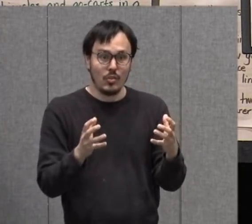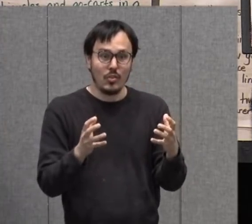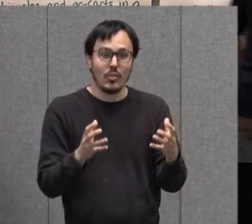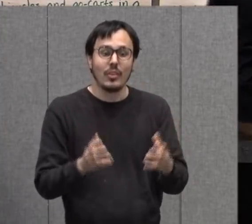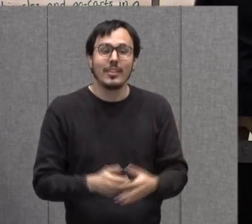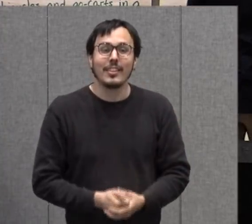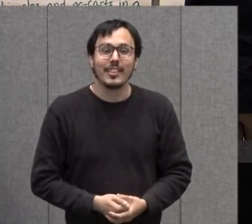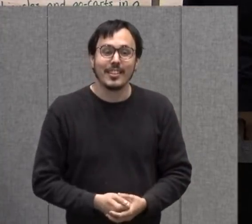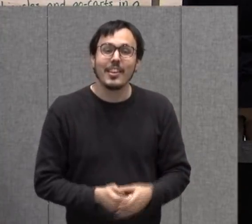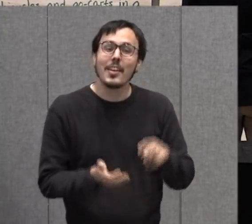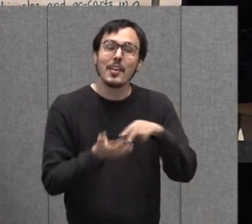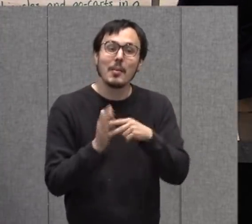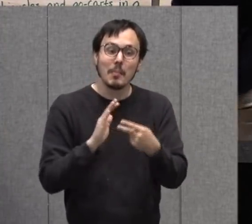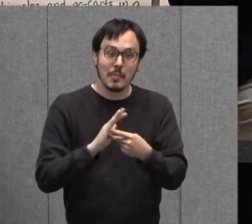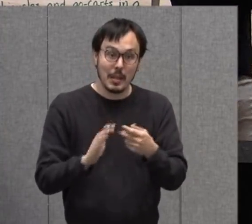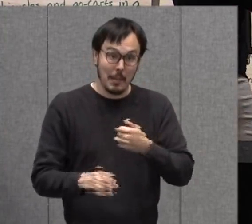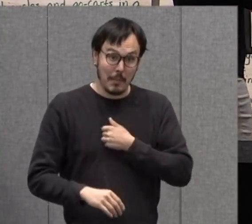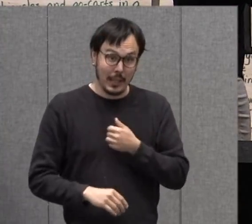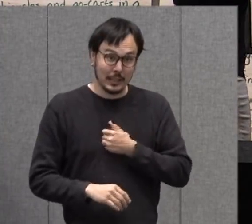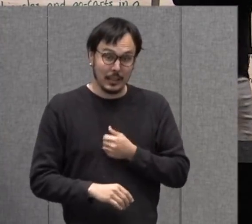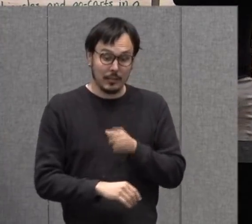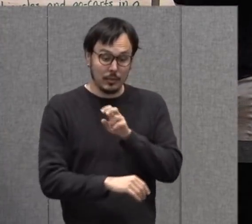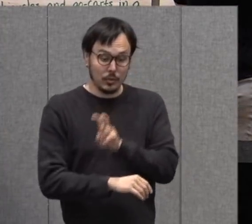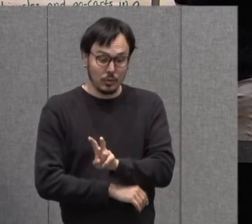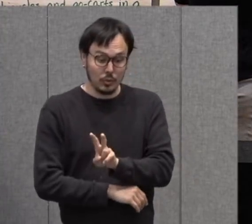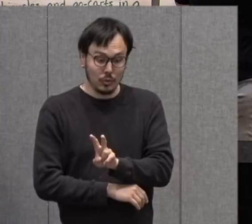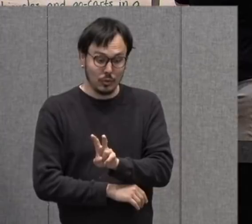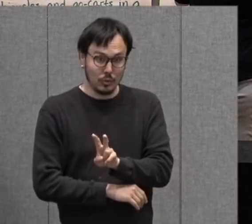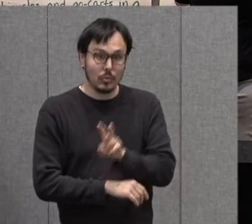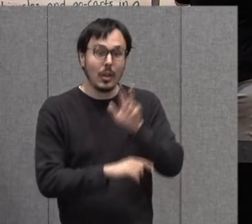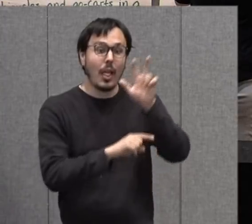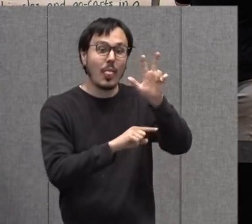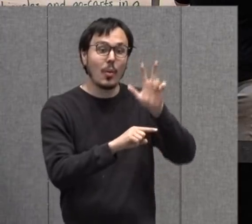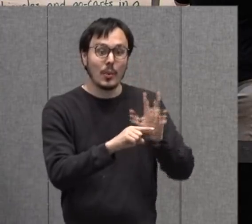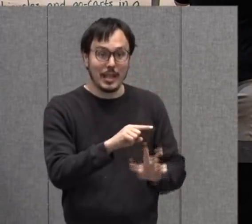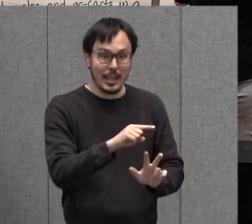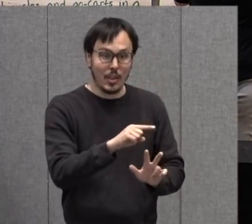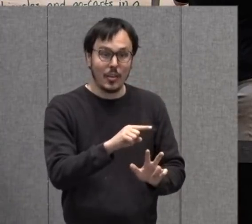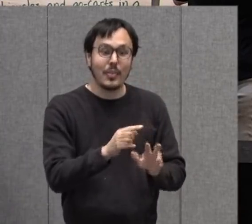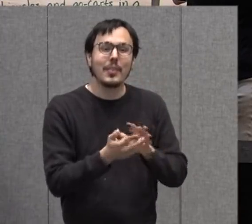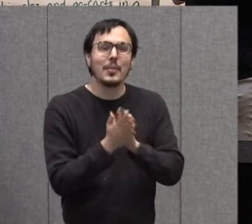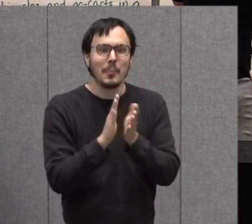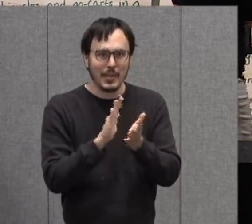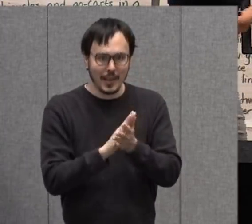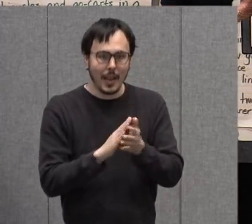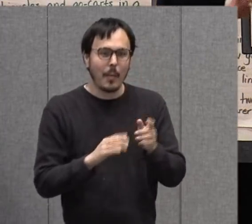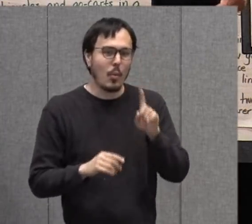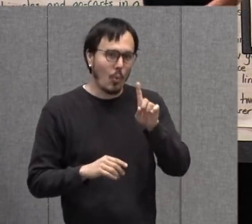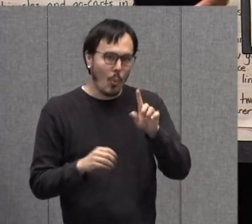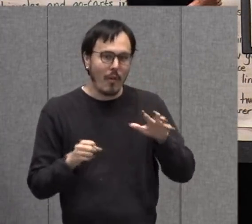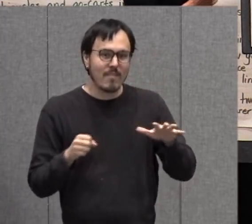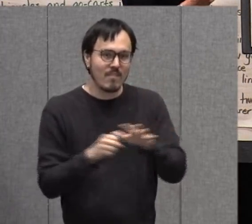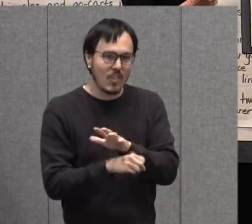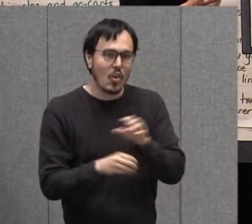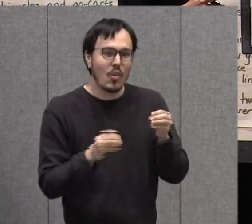So, when I get to two and three thirds, I've added another whole so I'm at three